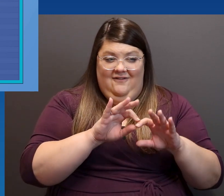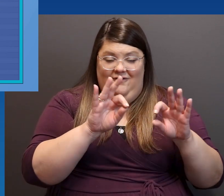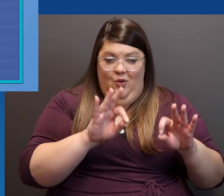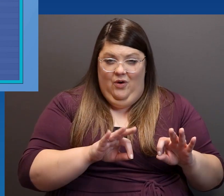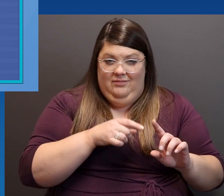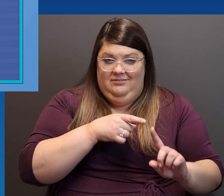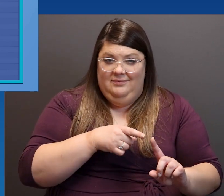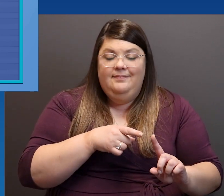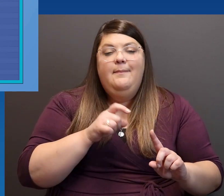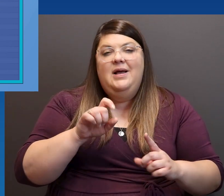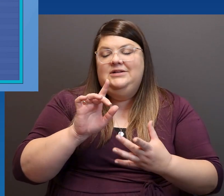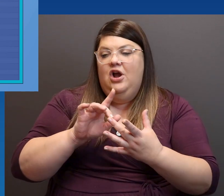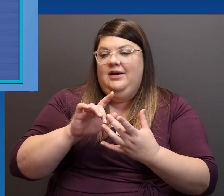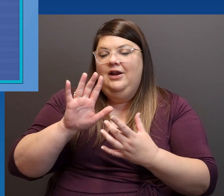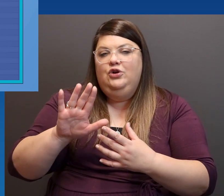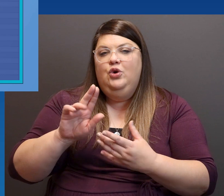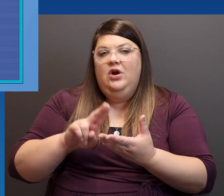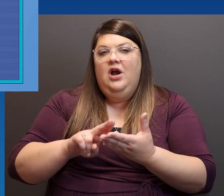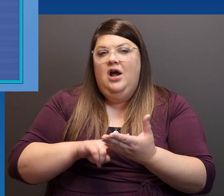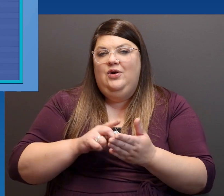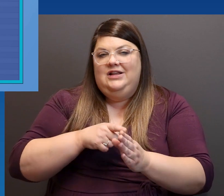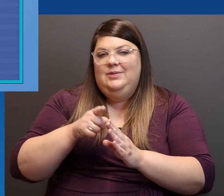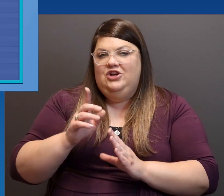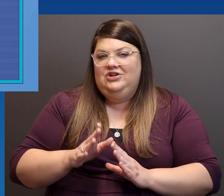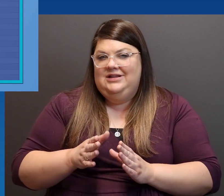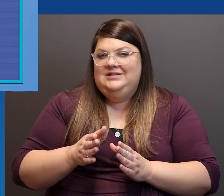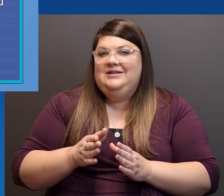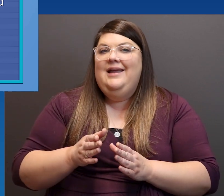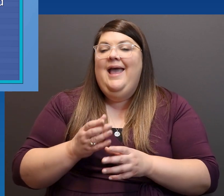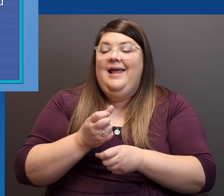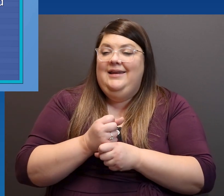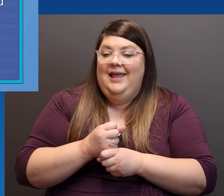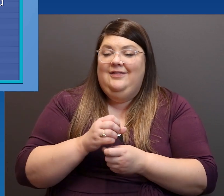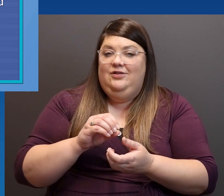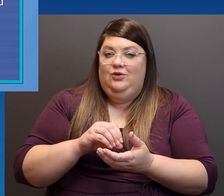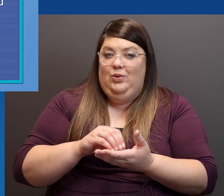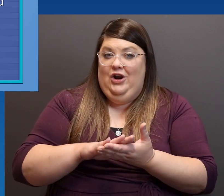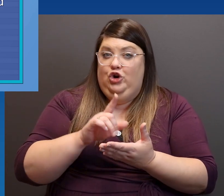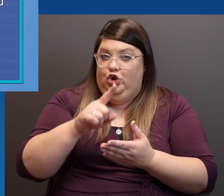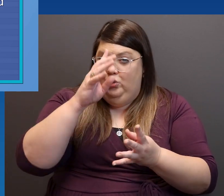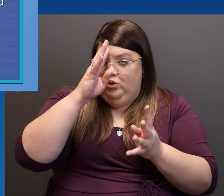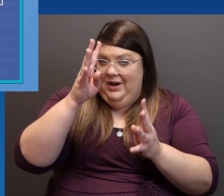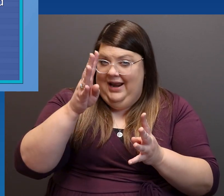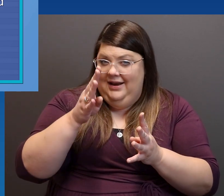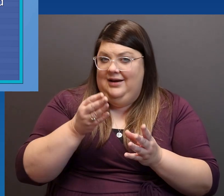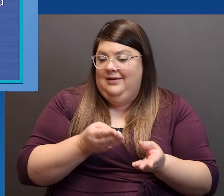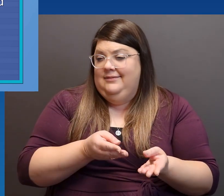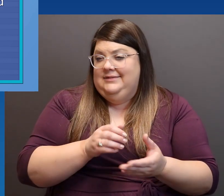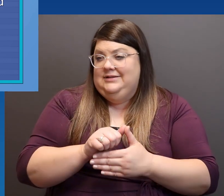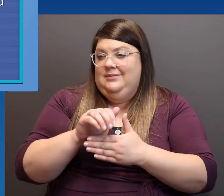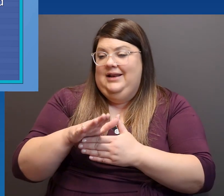you must contact your contract specialist and get the record you created preapproved before using it.